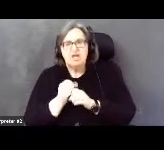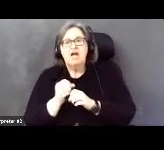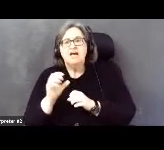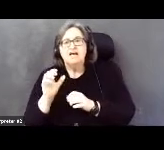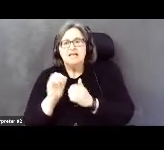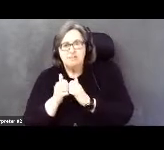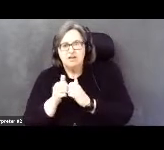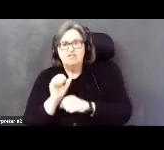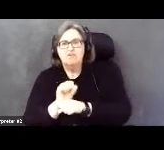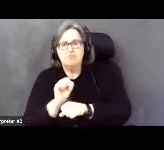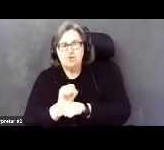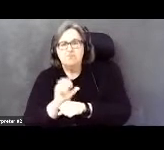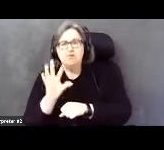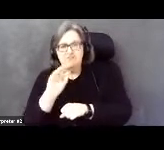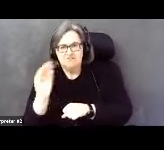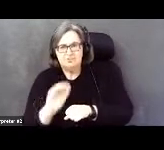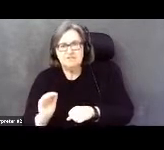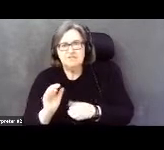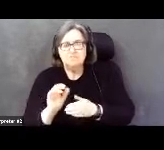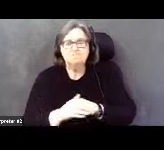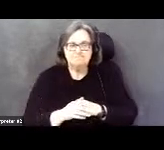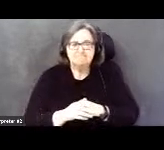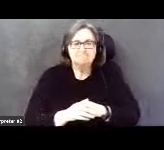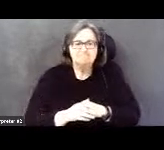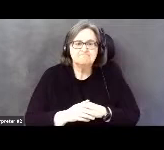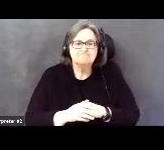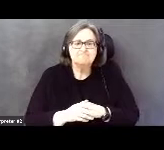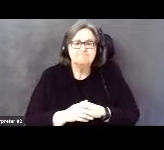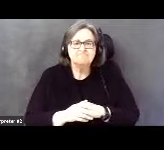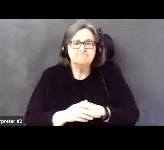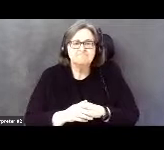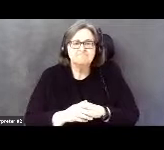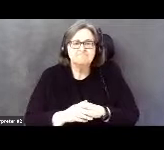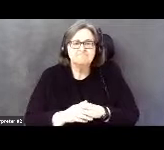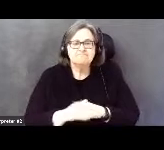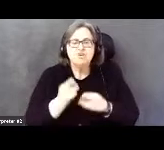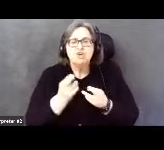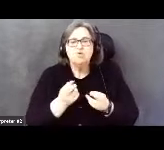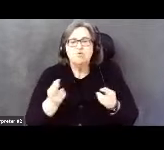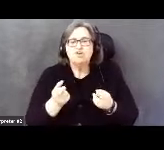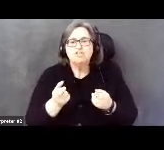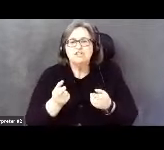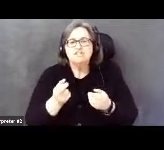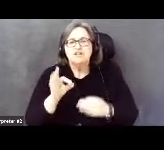slide please. It is a service navigation